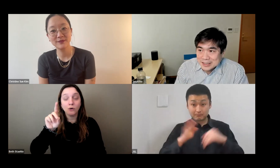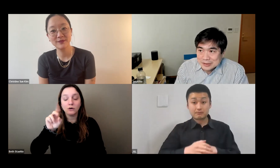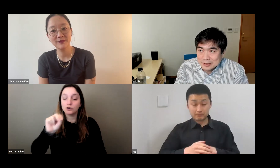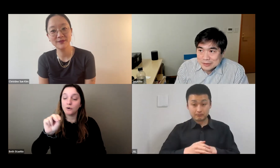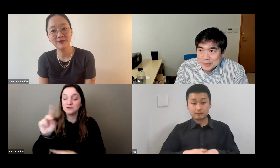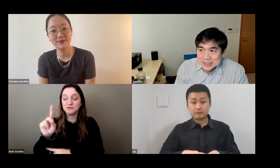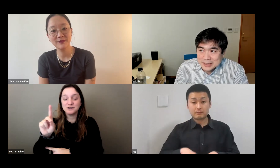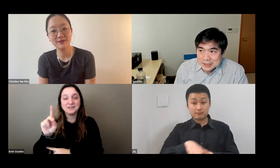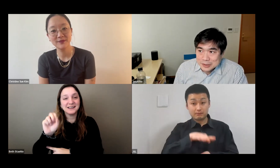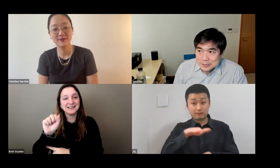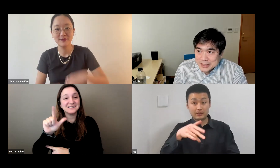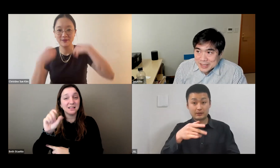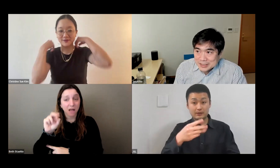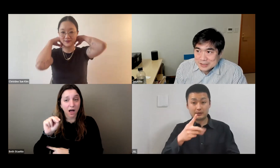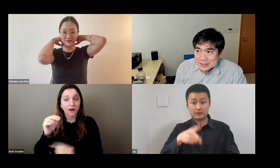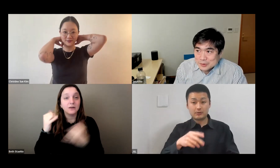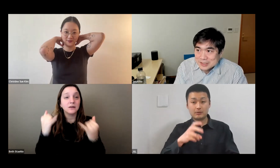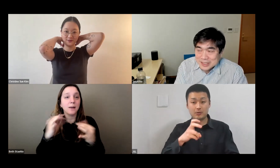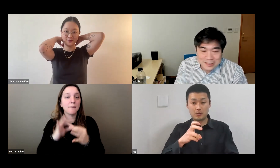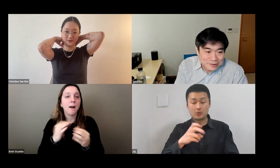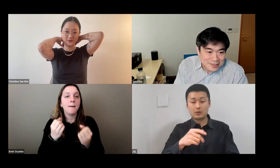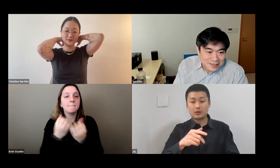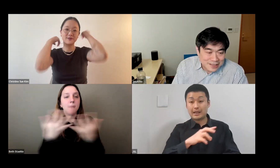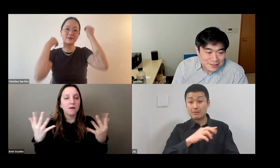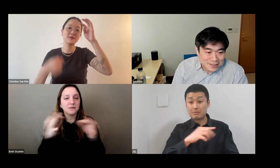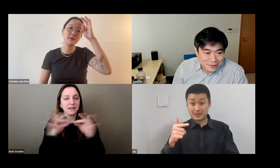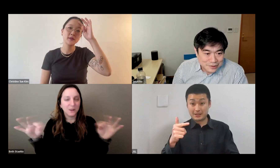Today it's called “Multilingual Communications with Signers and Non-Signers”